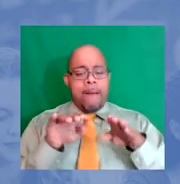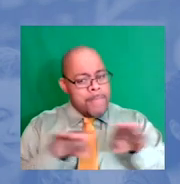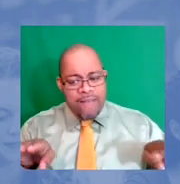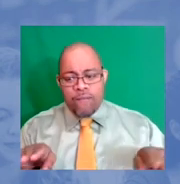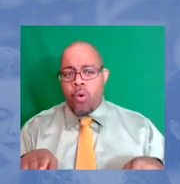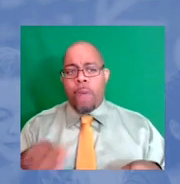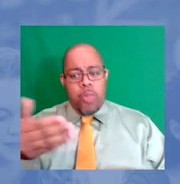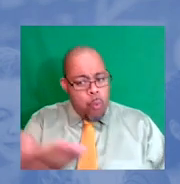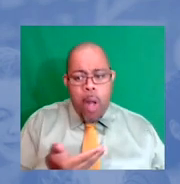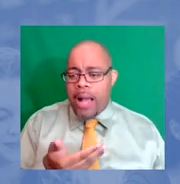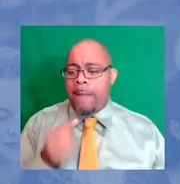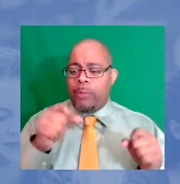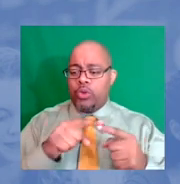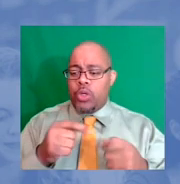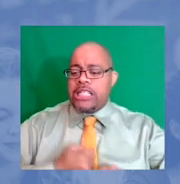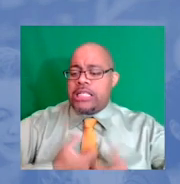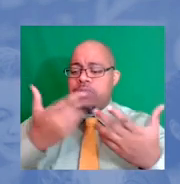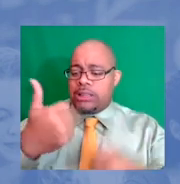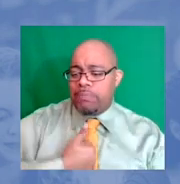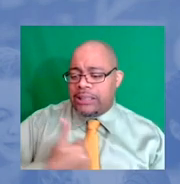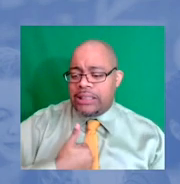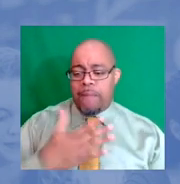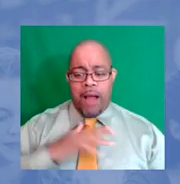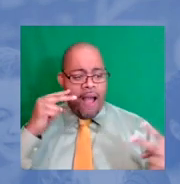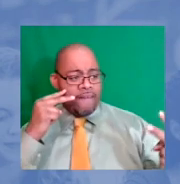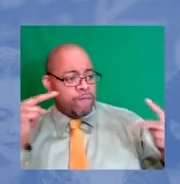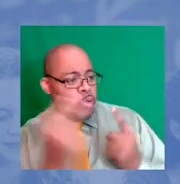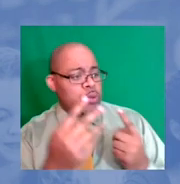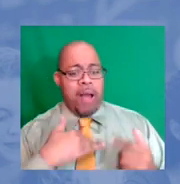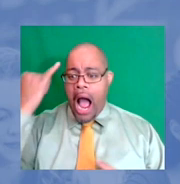EXPRESS MYSELF, MY VIEWS, MY IDEAS, MY OPINIONS, MY BELIEFS, MY PERSPECTIVES, VANTAGE POINT